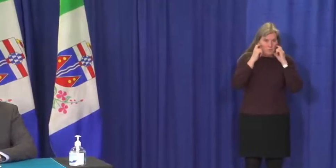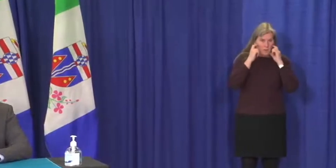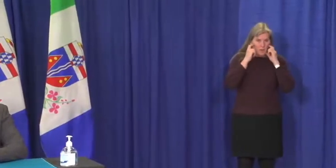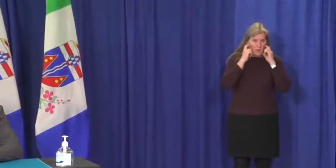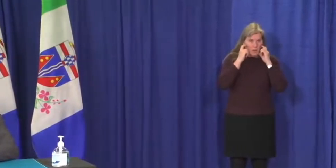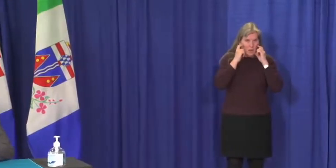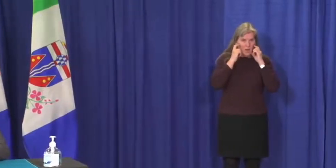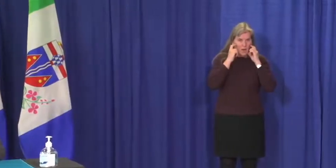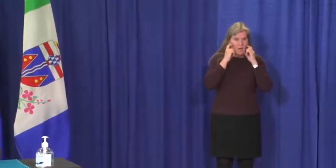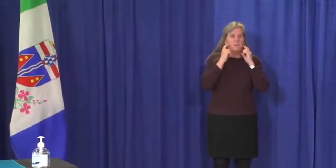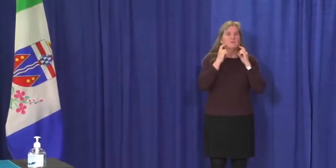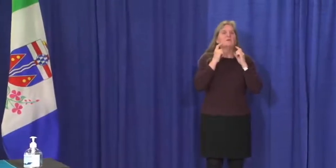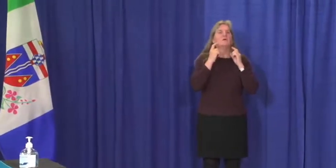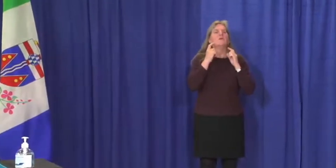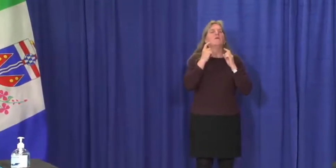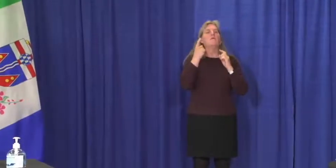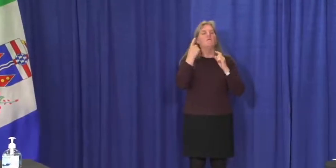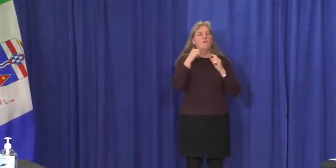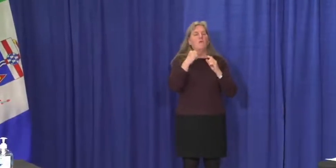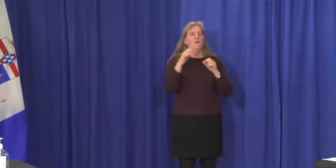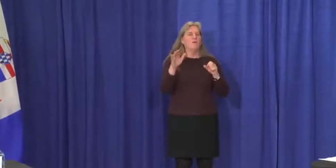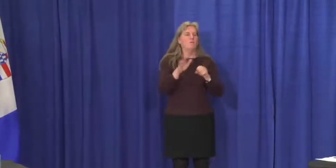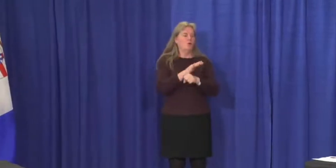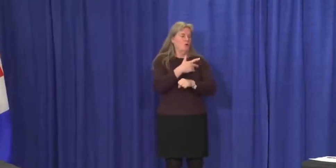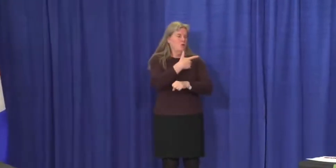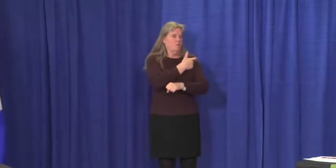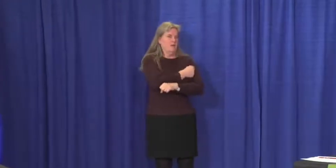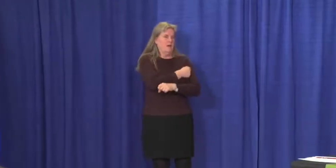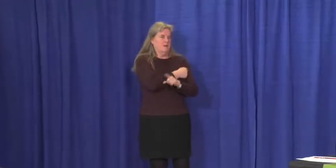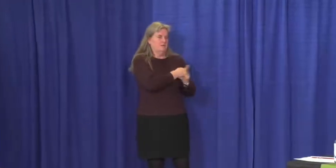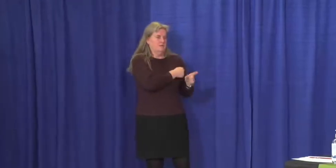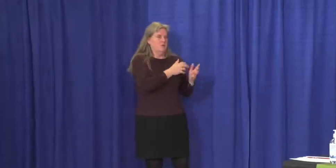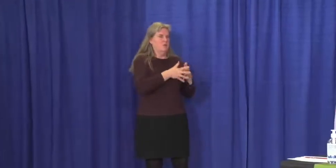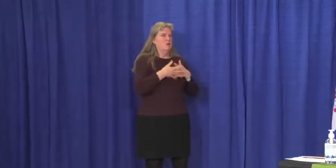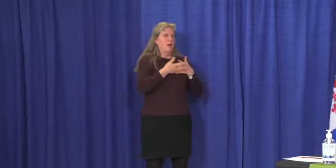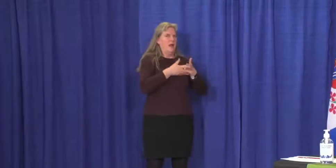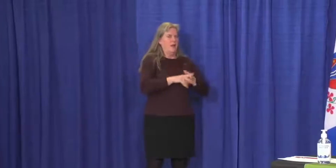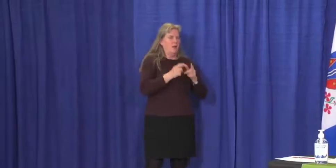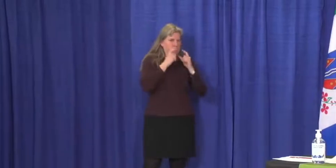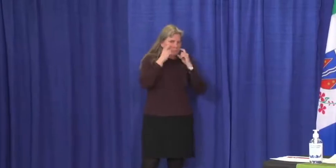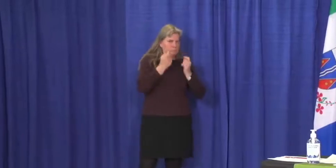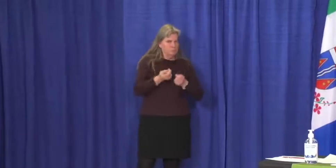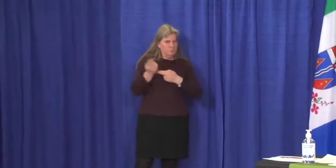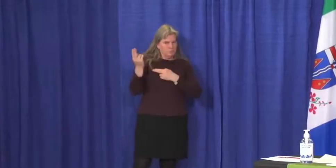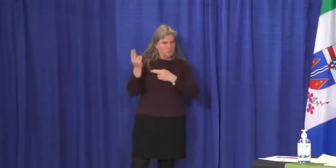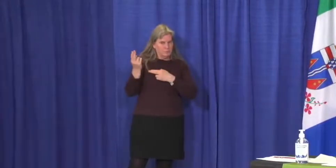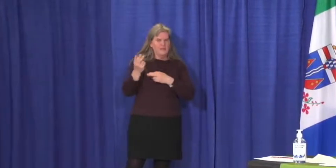vaccinated individuals but federal health officials in Canada were saying that mask